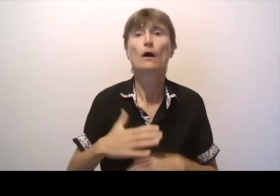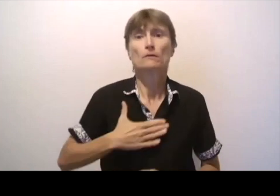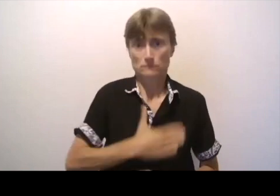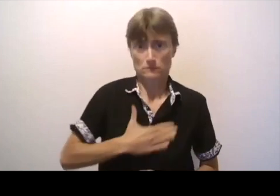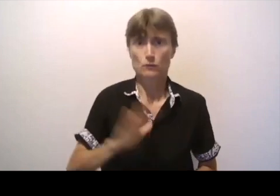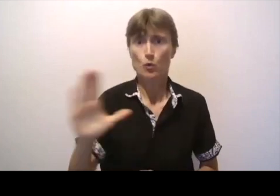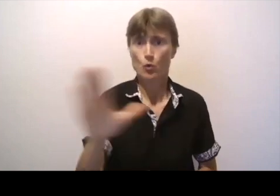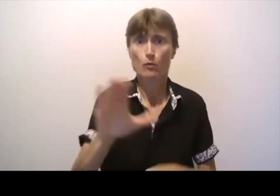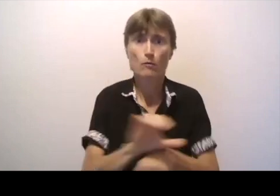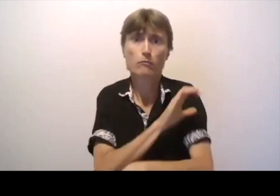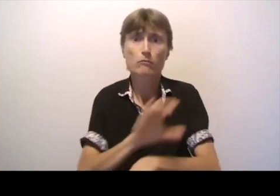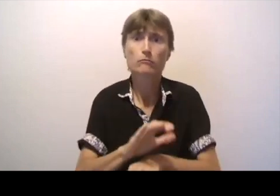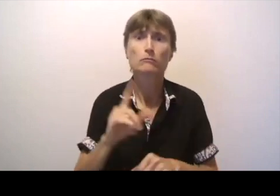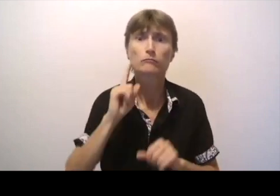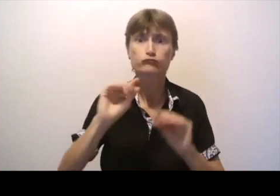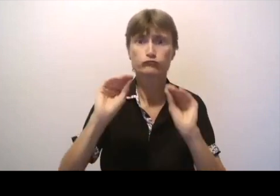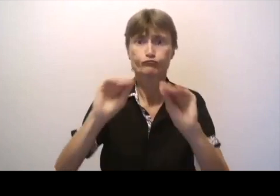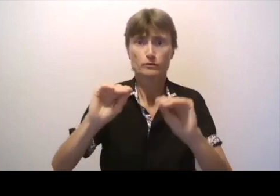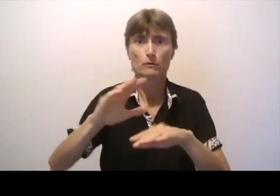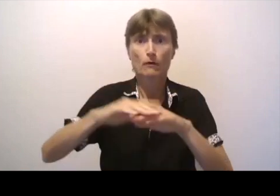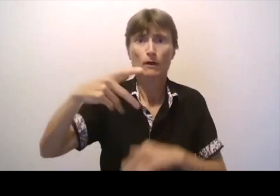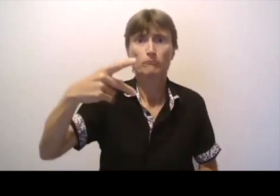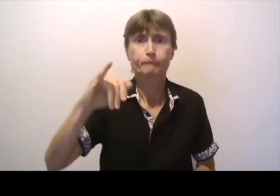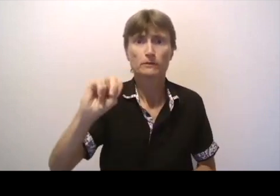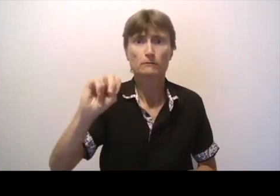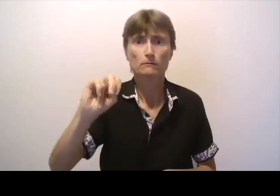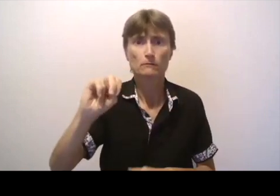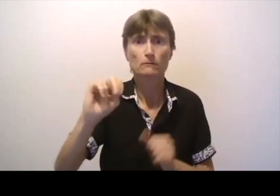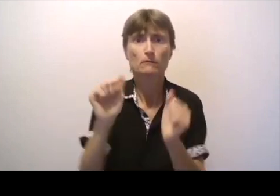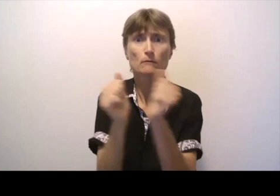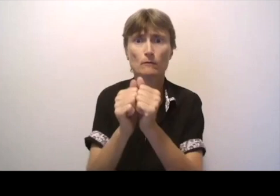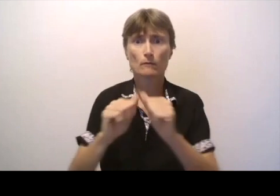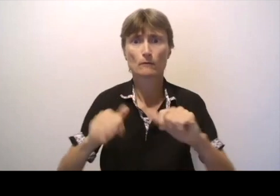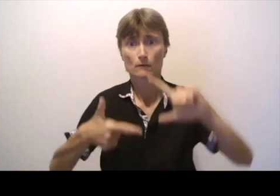to your Zoom screen using the three dots by their names so you can always view